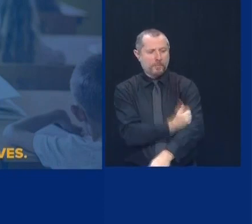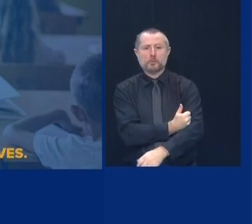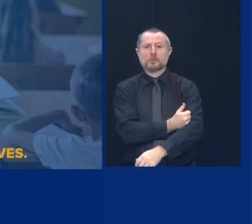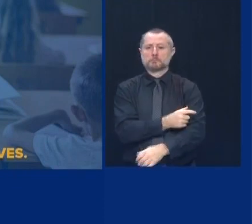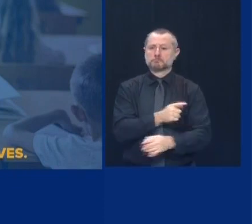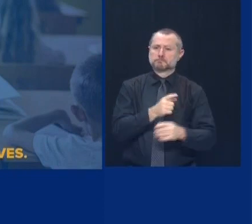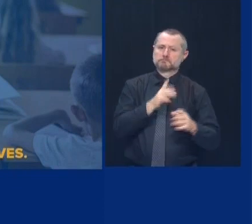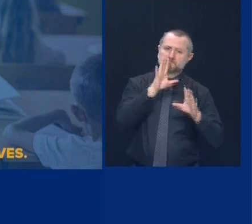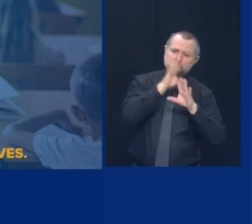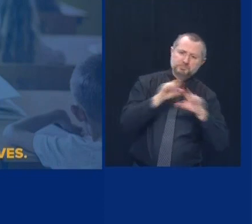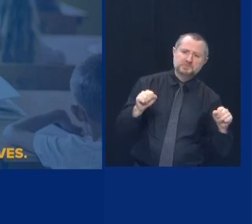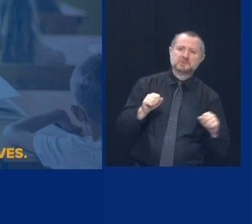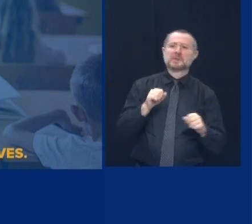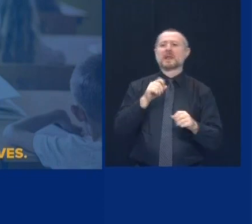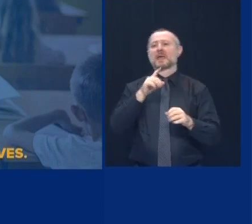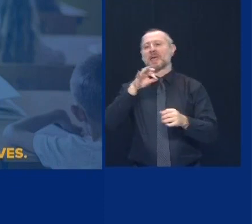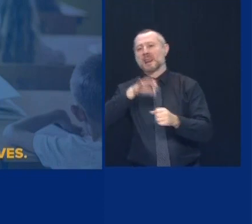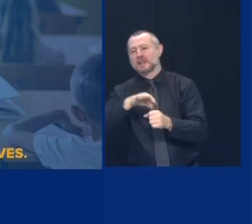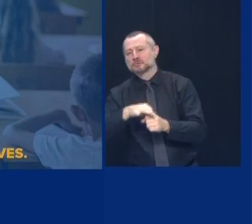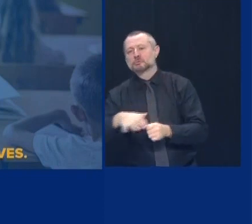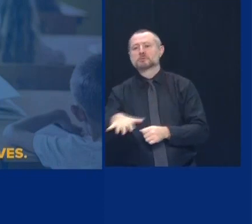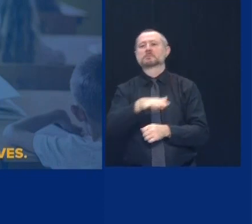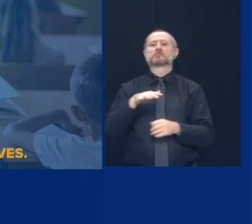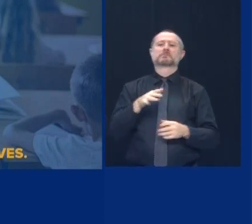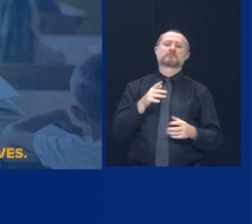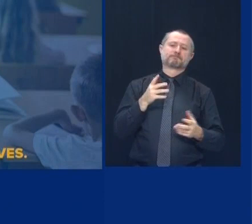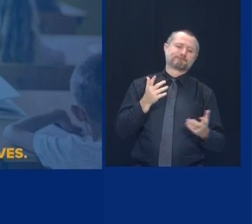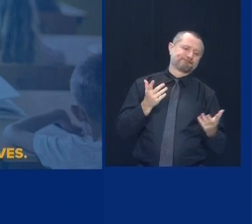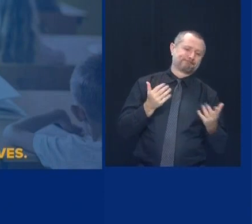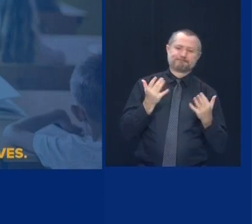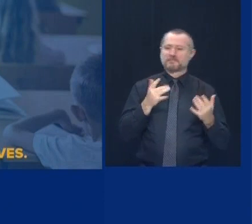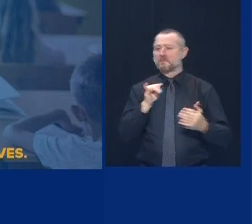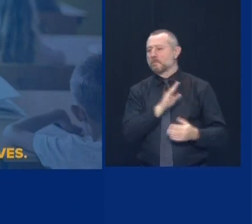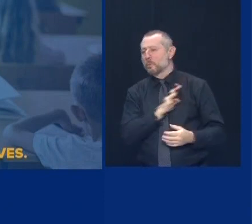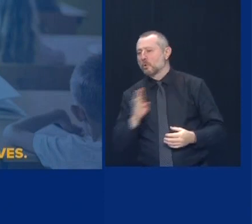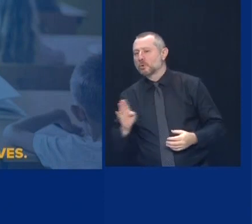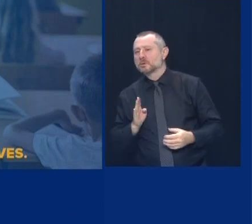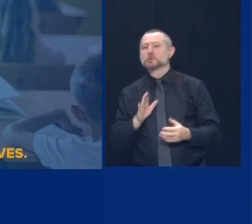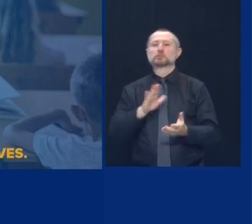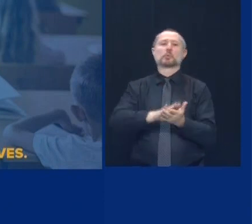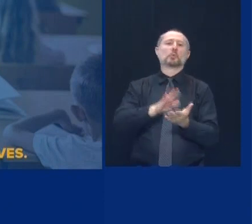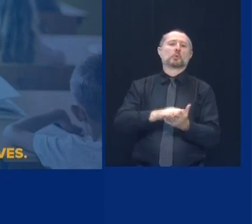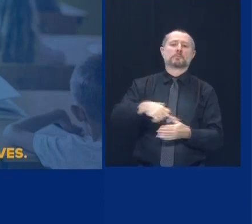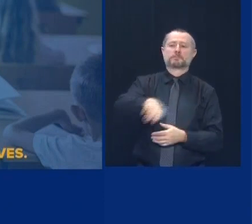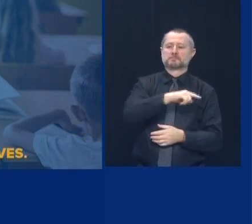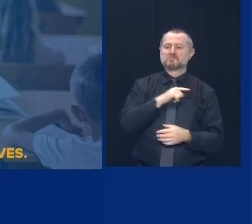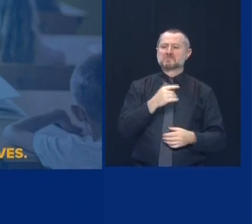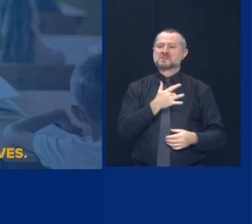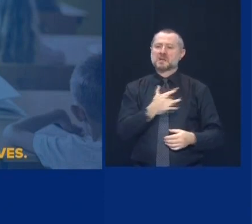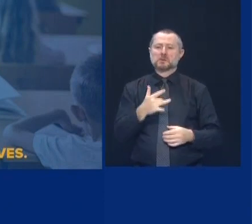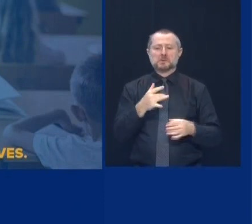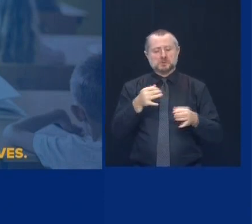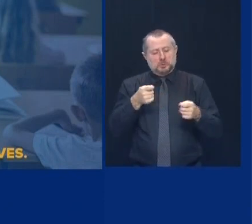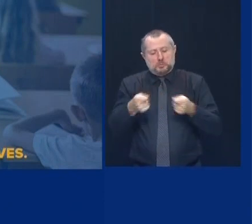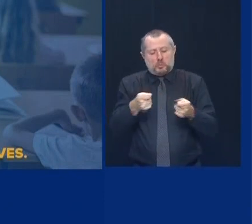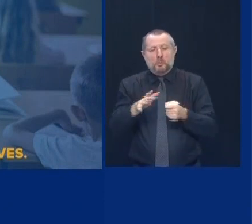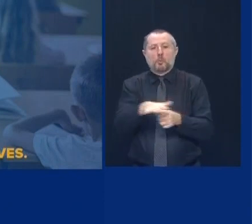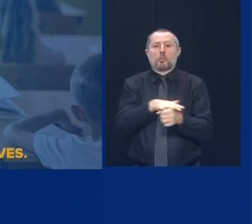HISTORICALLY EDUCATION IS CONTROLLED LOCALLY. LOCALt( SCHOOL DISTRICTS AND SUPERINTENDENTS.